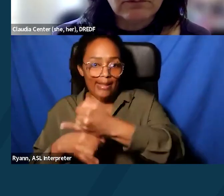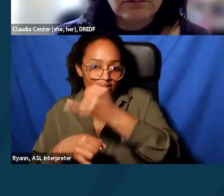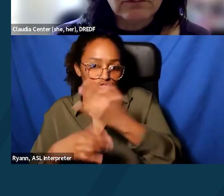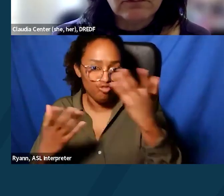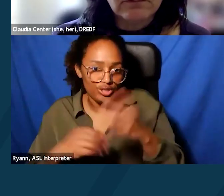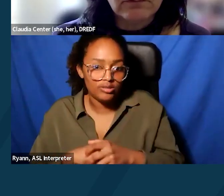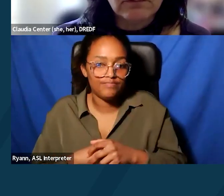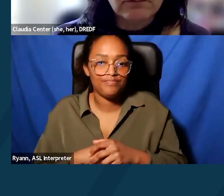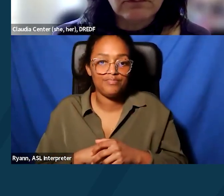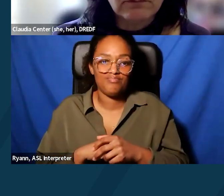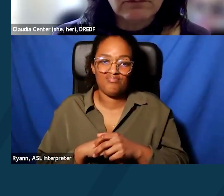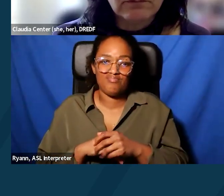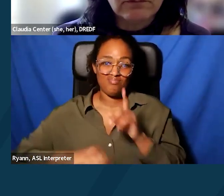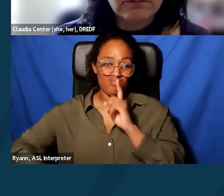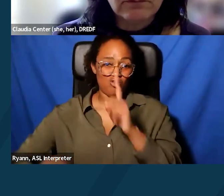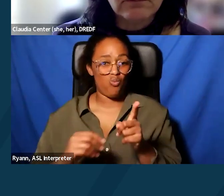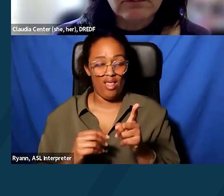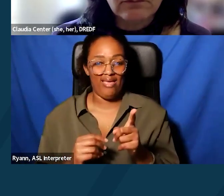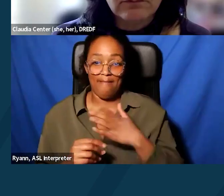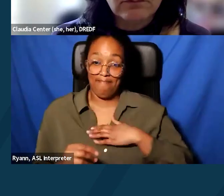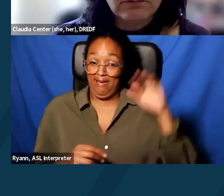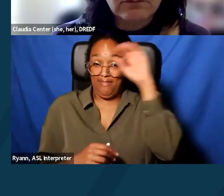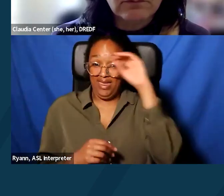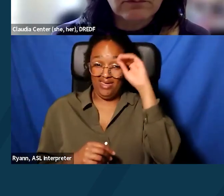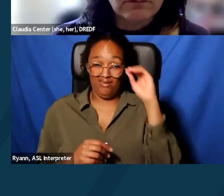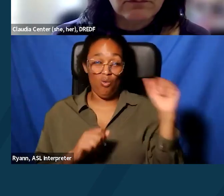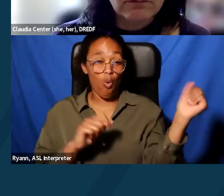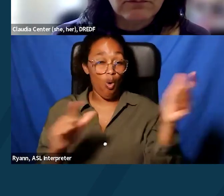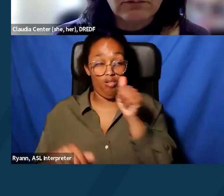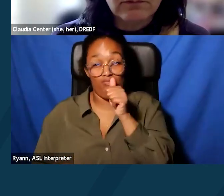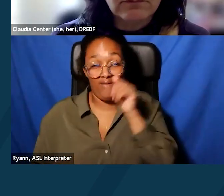they have not been as good. So that is part of private equity is where we're